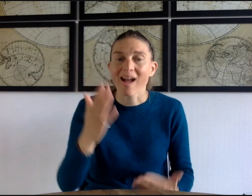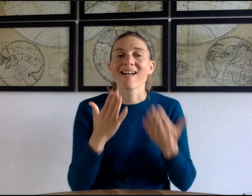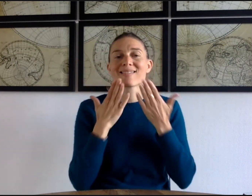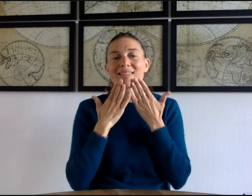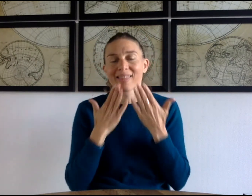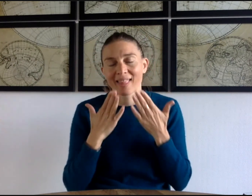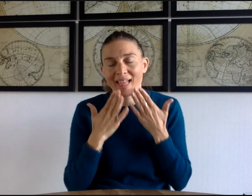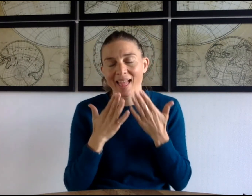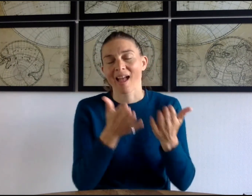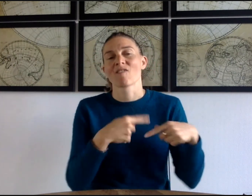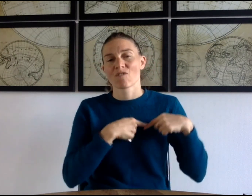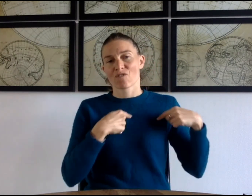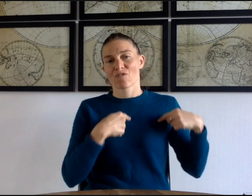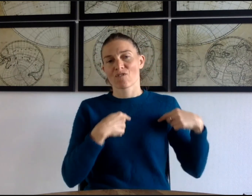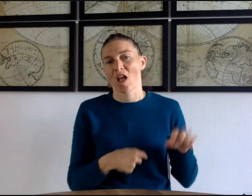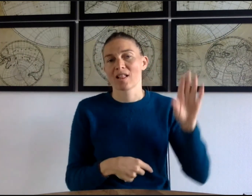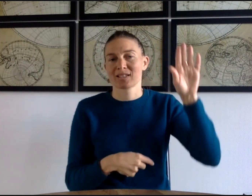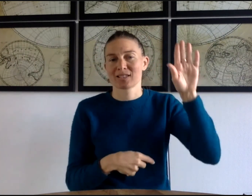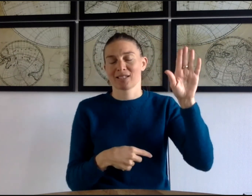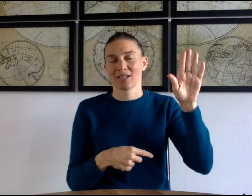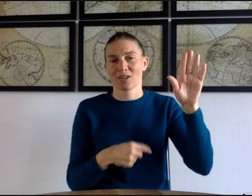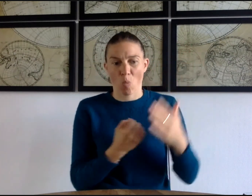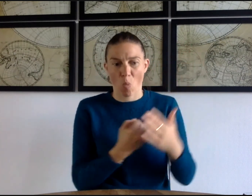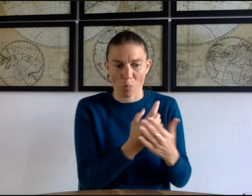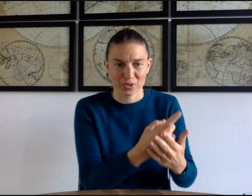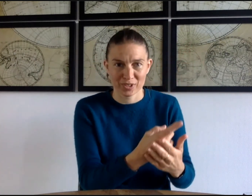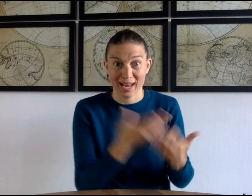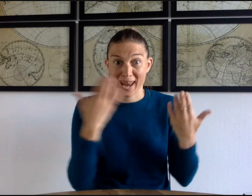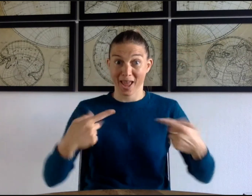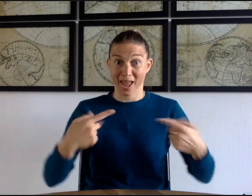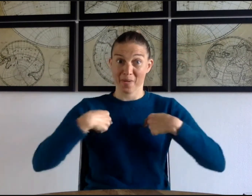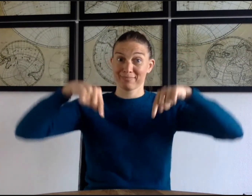that gave me the possibility to show my potential